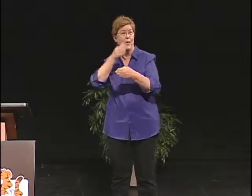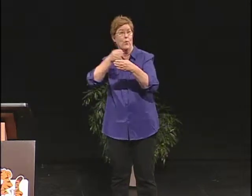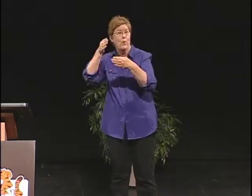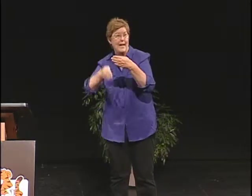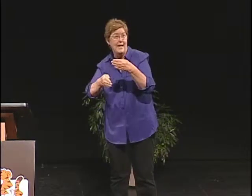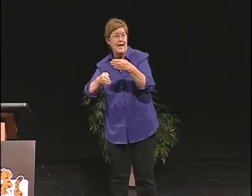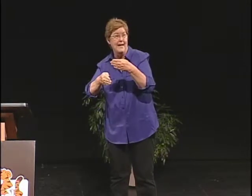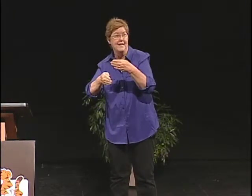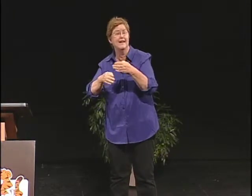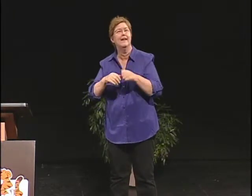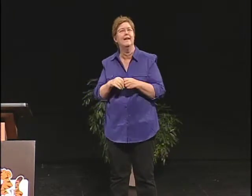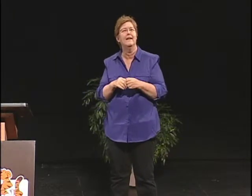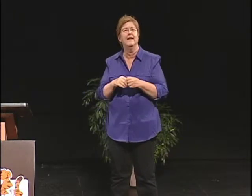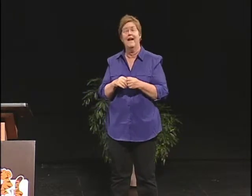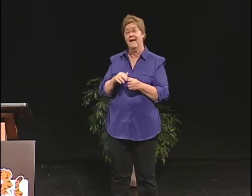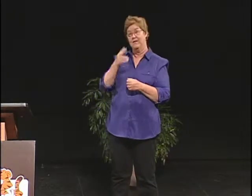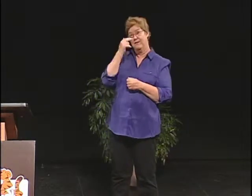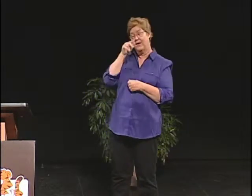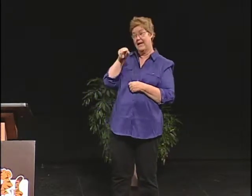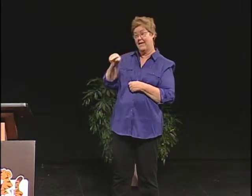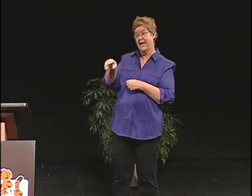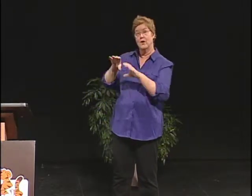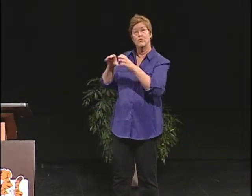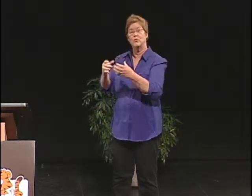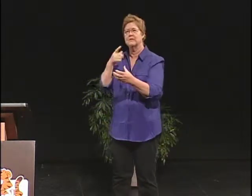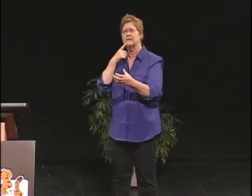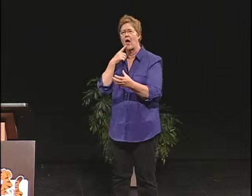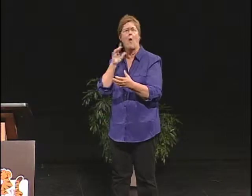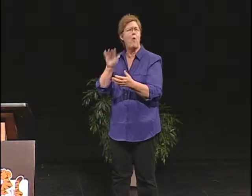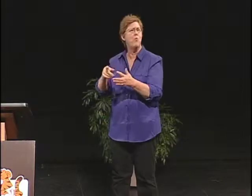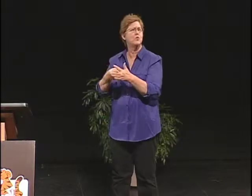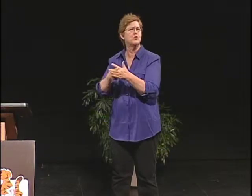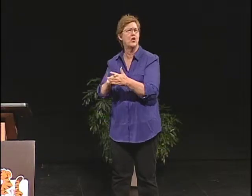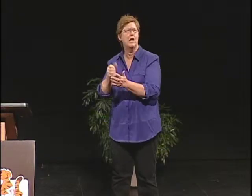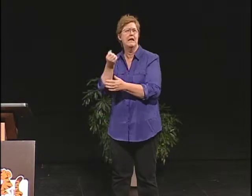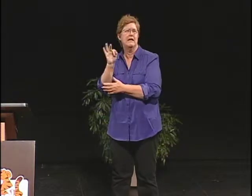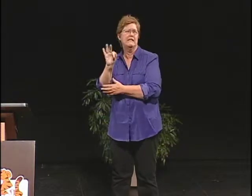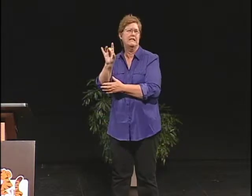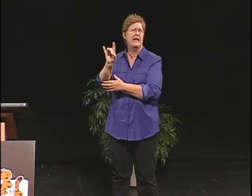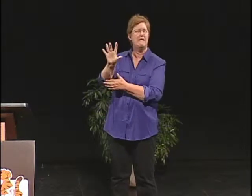Do you recall the NTID/Gallaudet Weekend tradition? There was a group, they were saying,